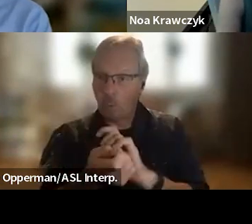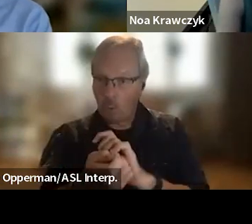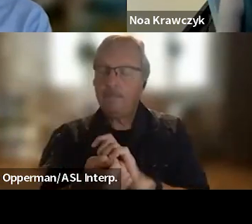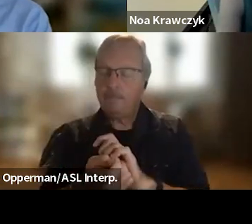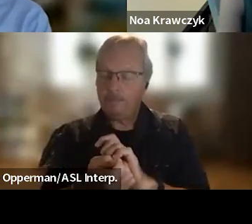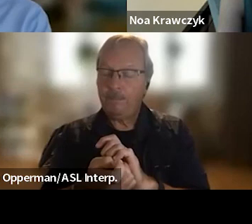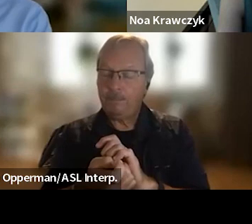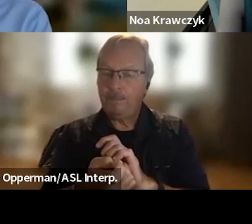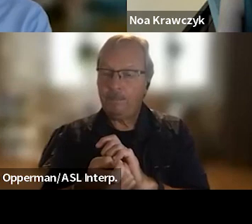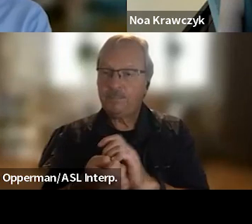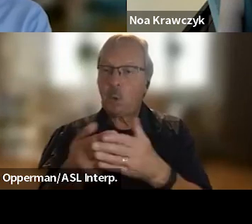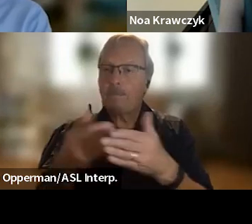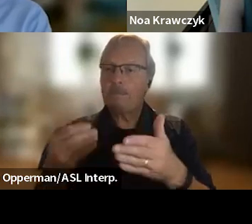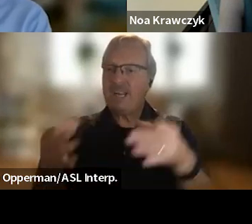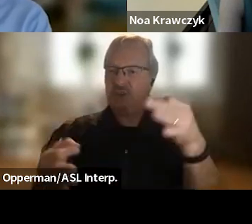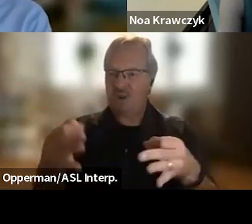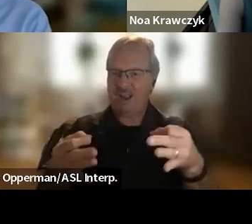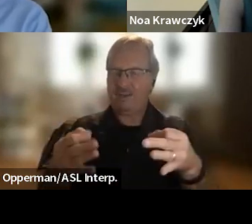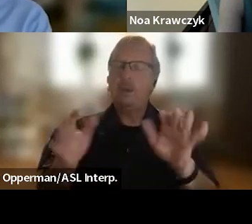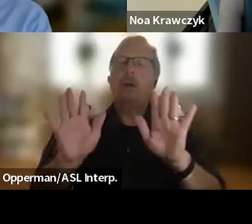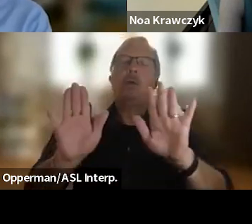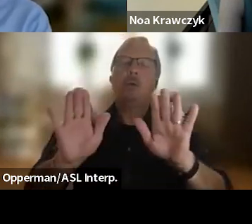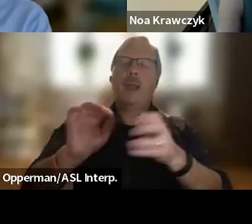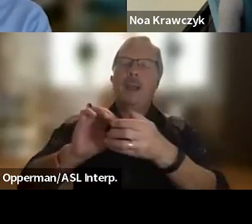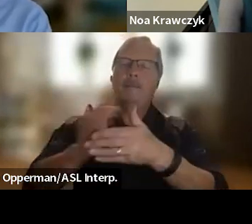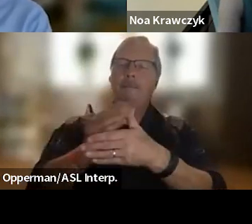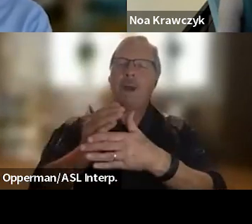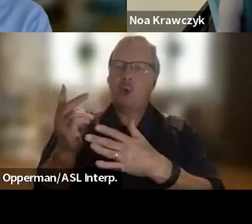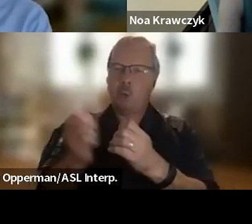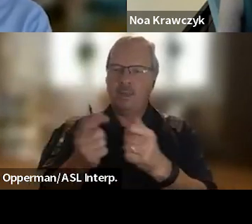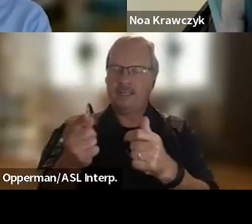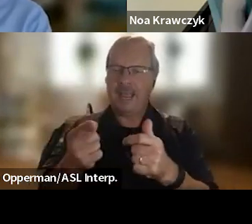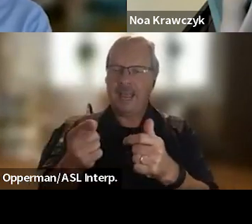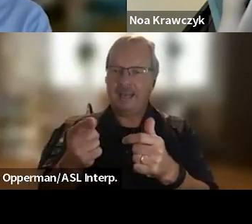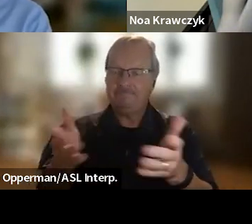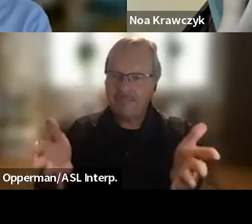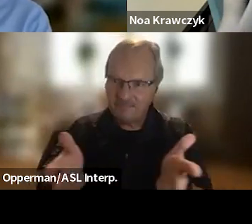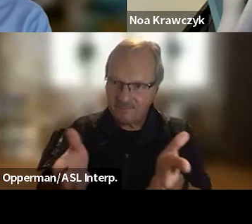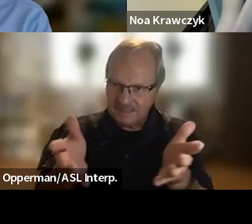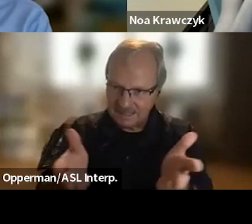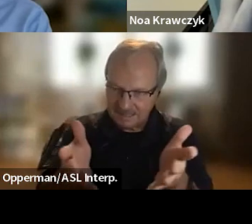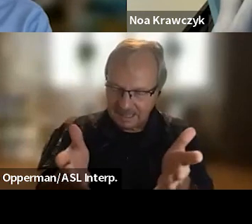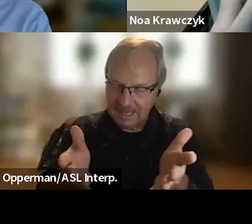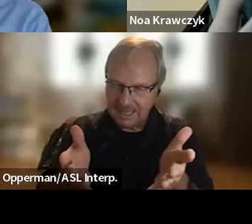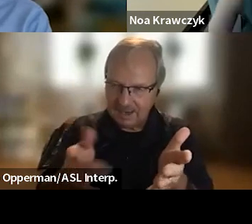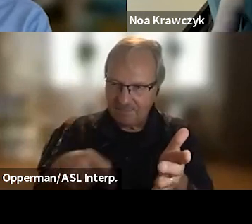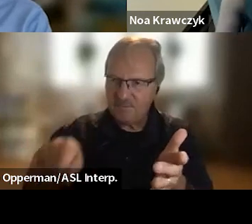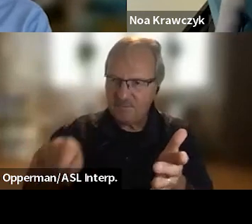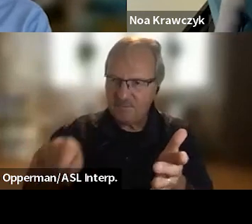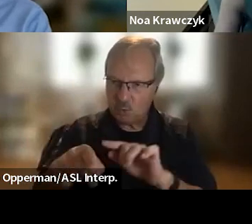And so they've been great partners for ours, and facilitating, especially for those that are going to, that are in recovery court